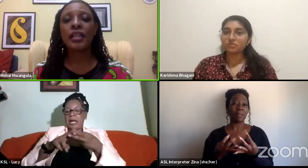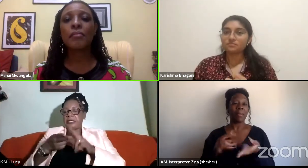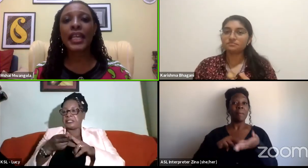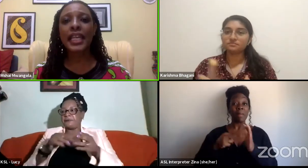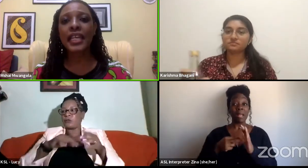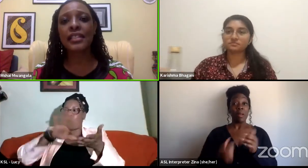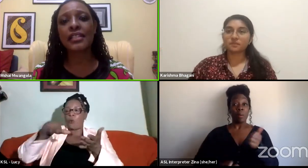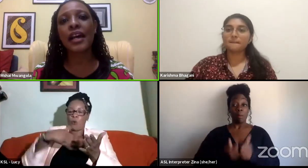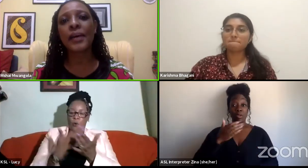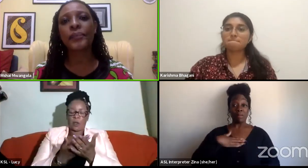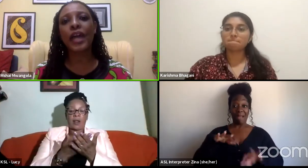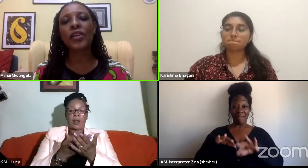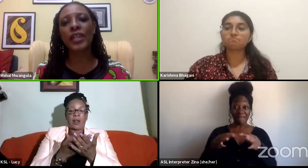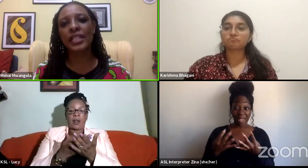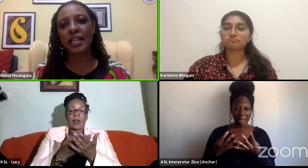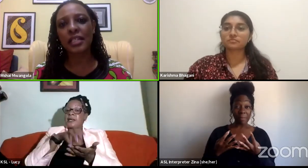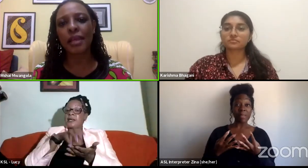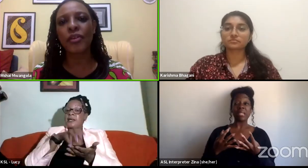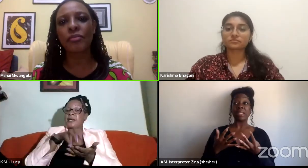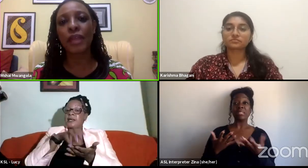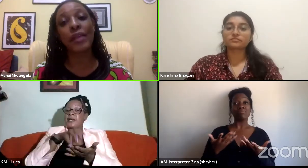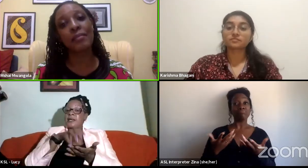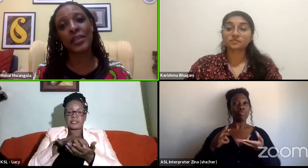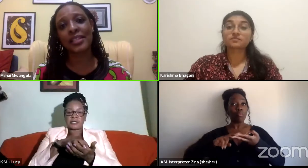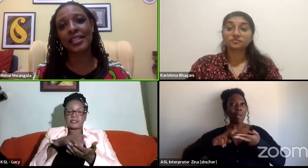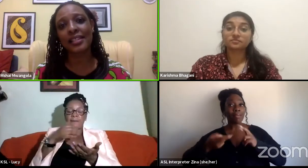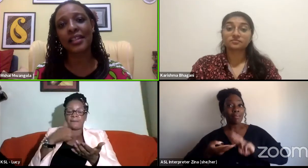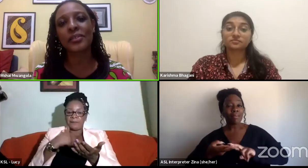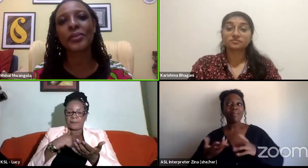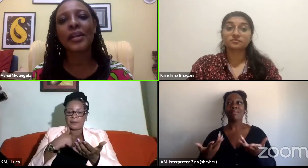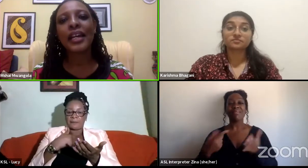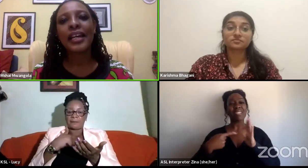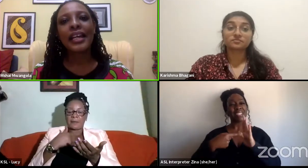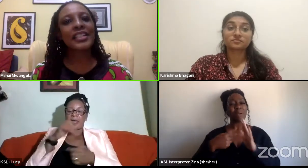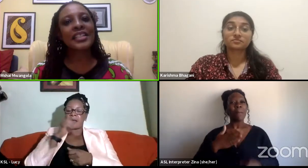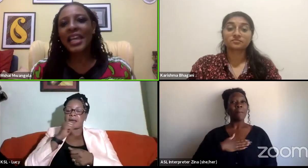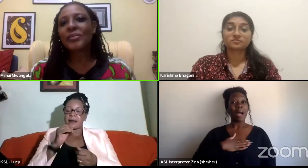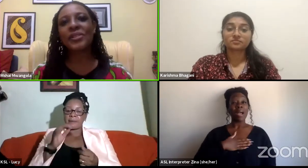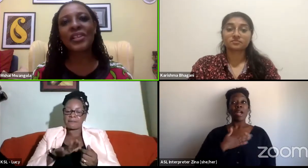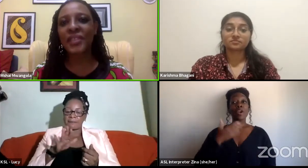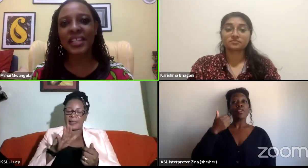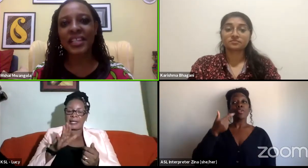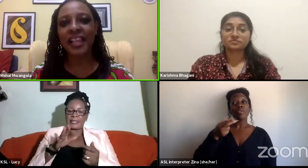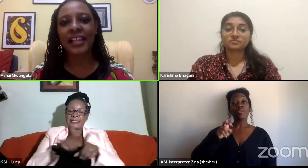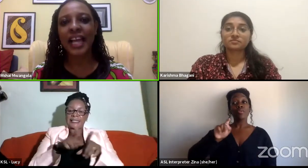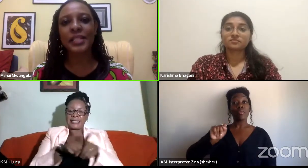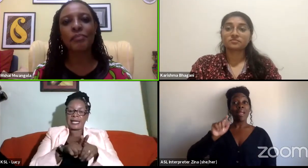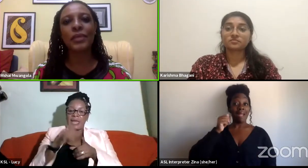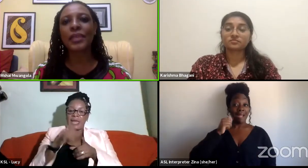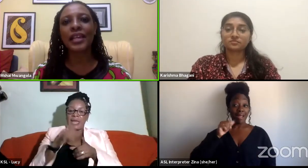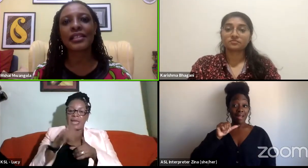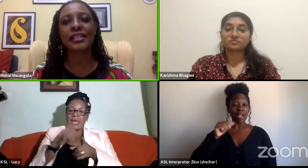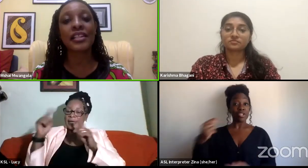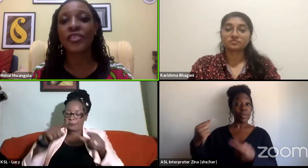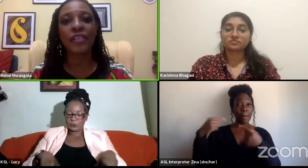In my case, a great-aunt, my grandmother's sister who just came to live with us and has been with us literally